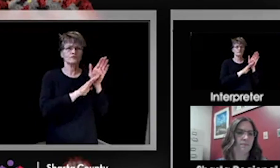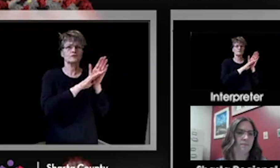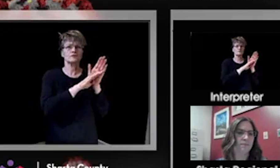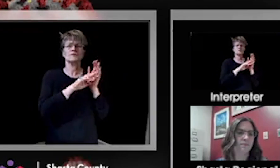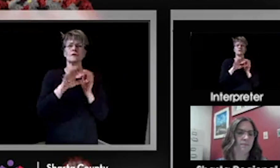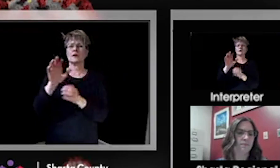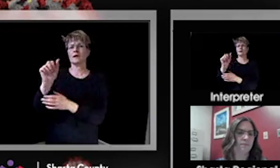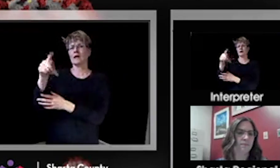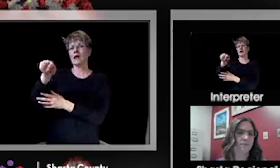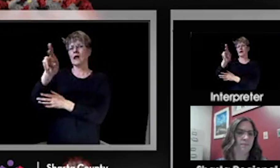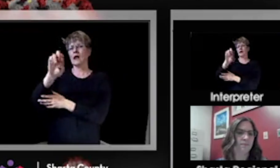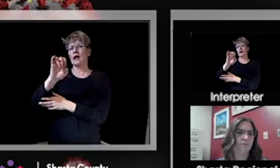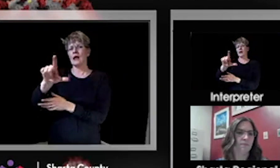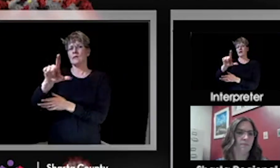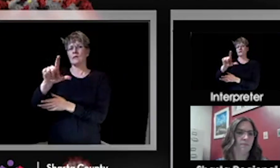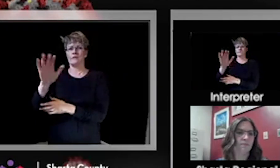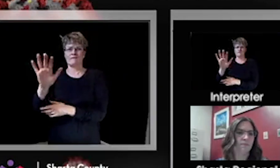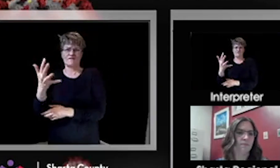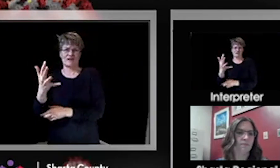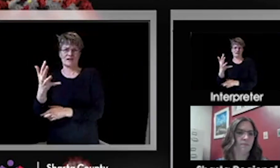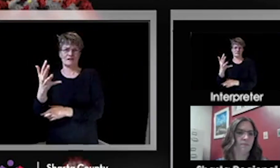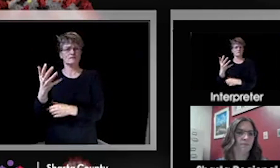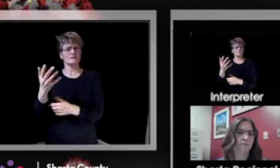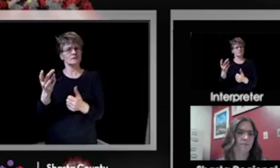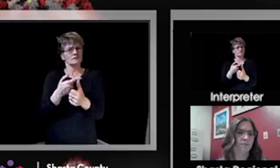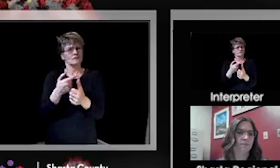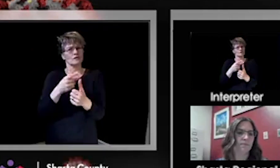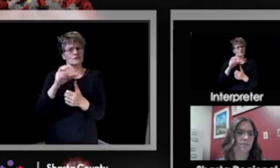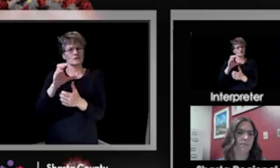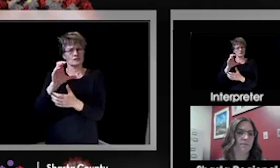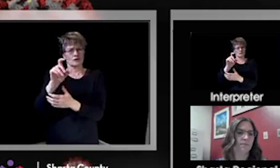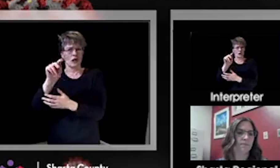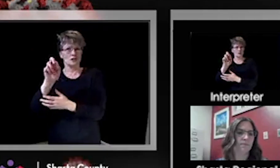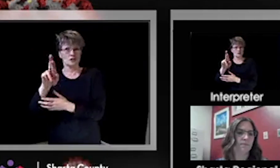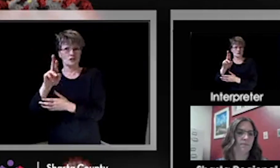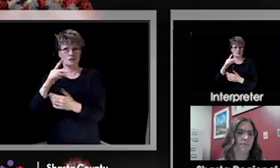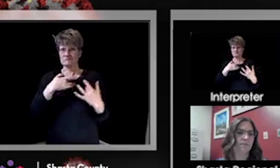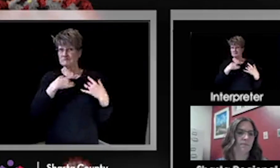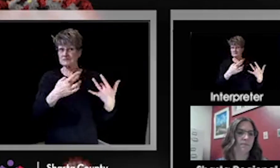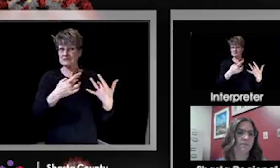in this initial cluster, and they’ve been in decline ever since. So, we have a pretty